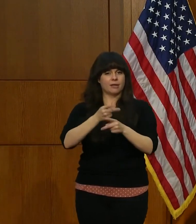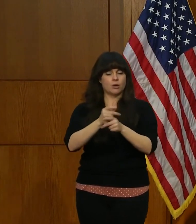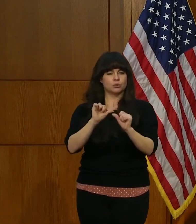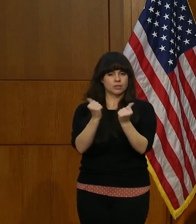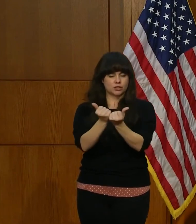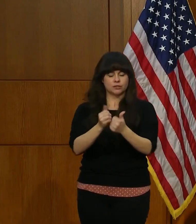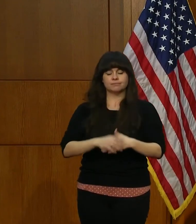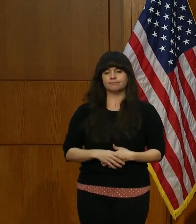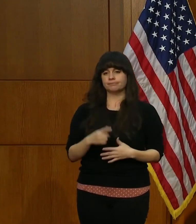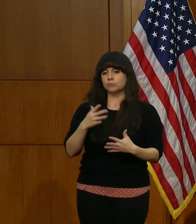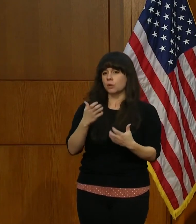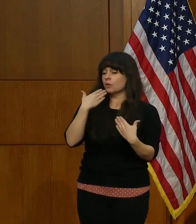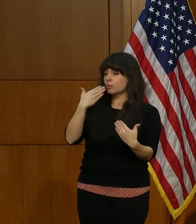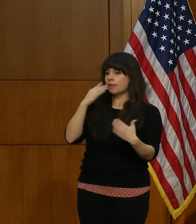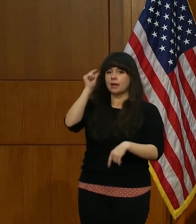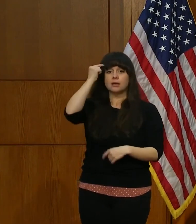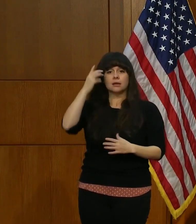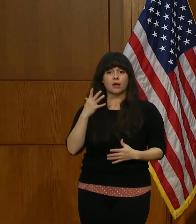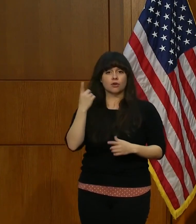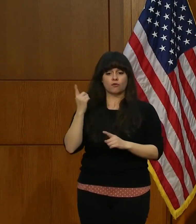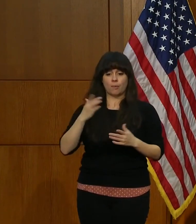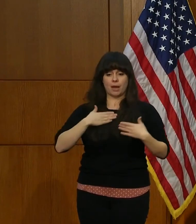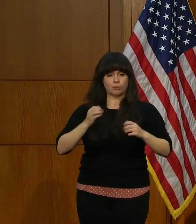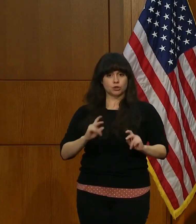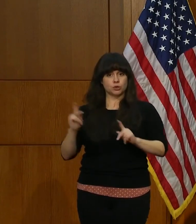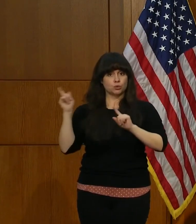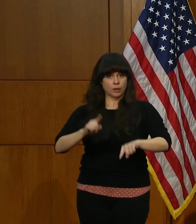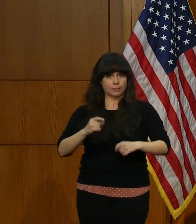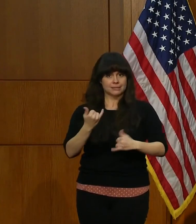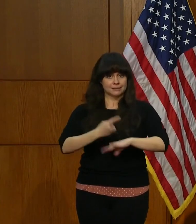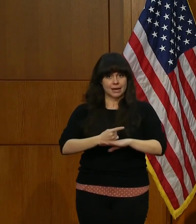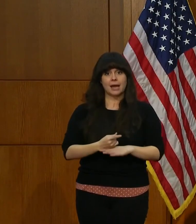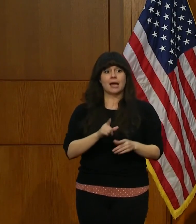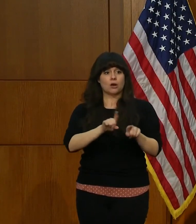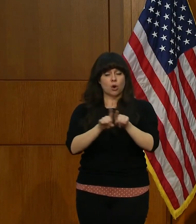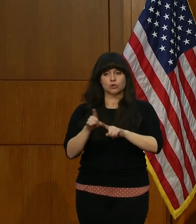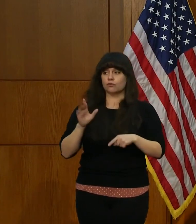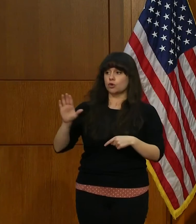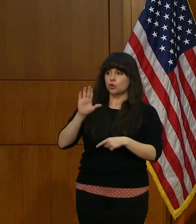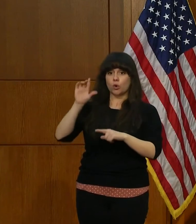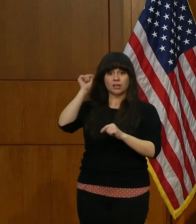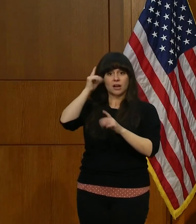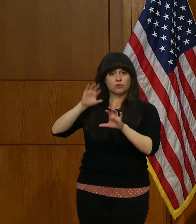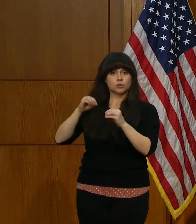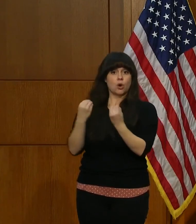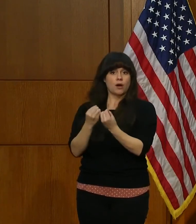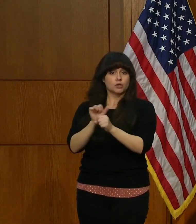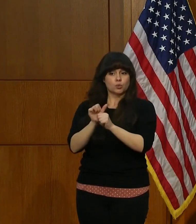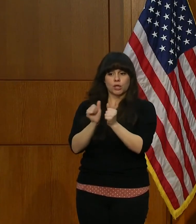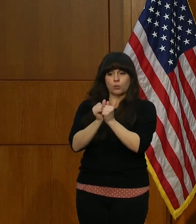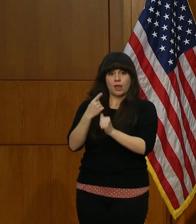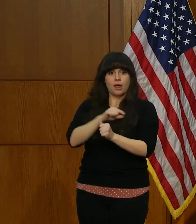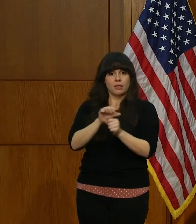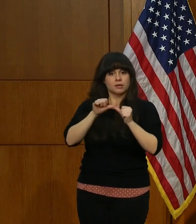HEALTH CARE ASSOCIATION. I WANT TO THANK GOVERNOR NORTH, UM, FOR THE OPPORTUNITY TO BE HERE TODAY AND FOR THE